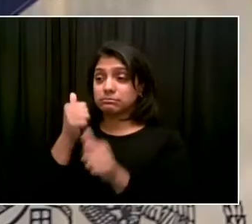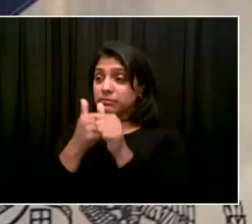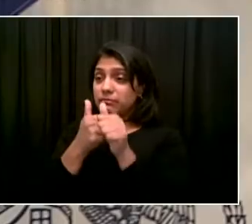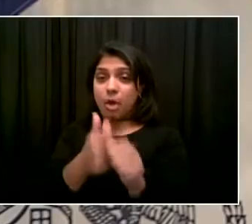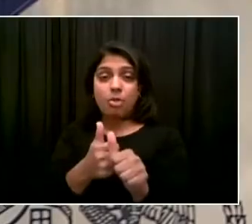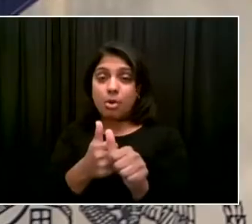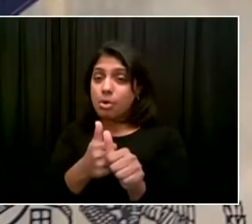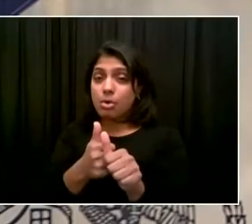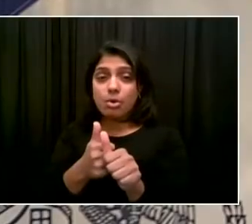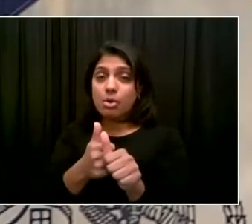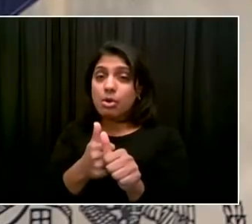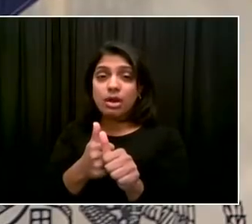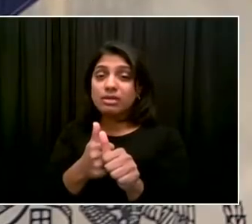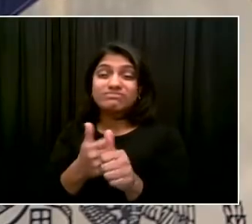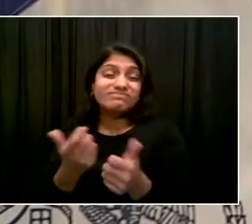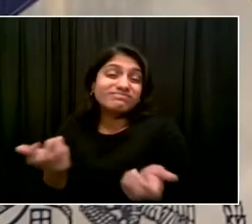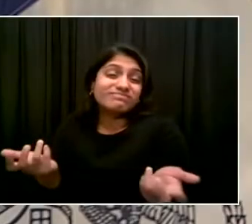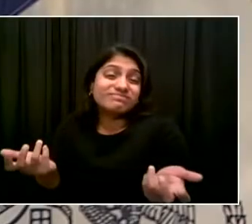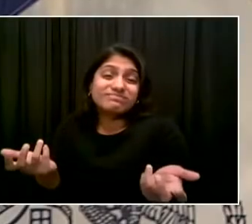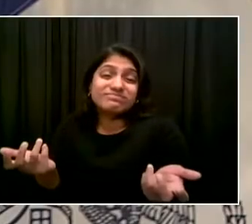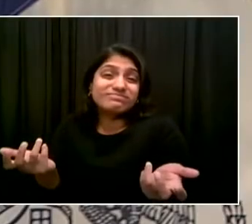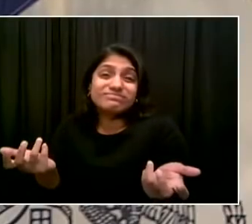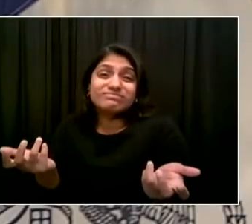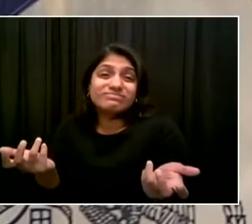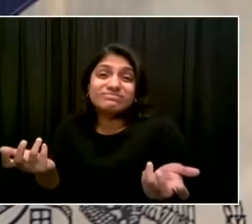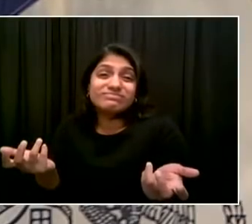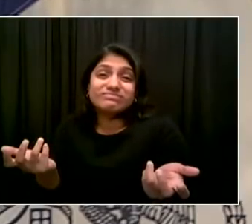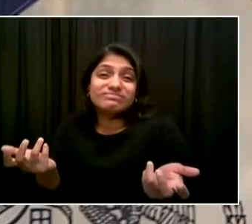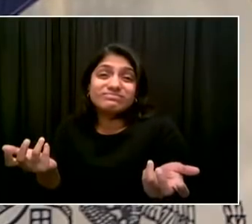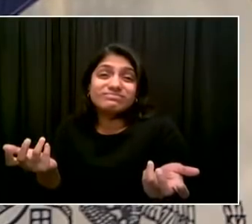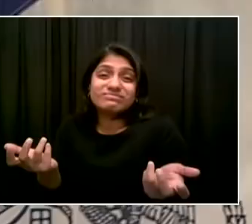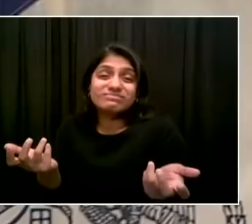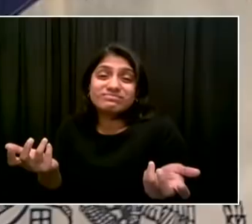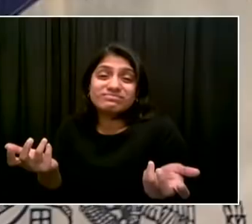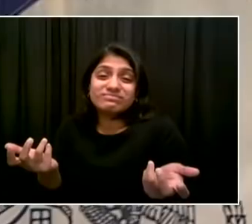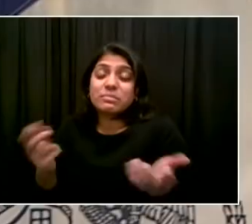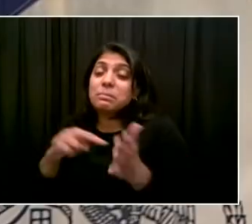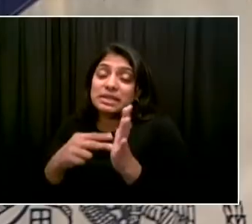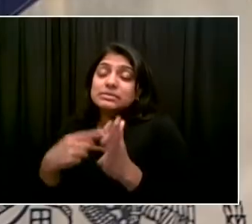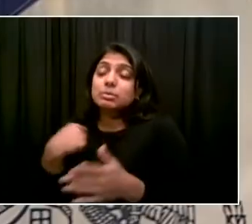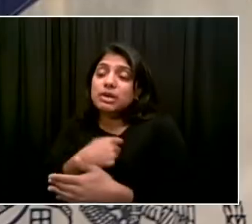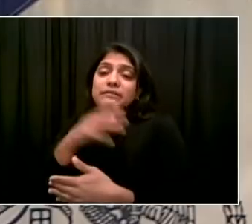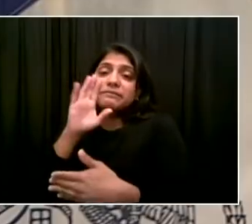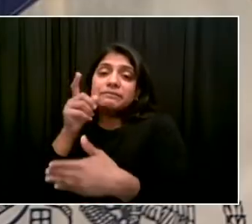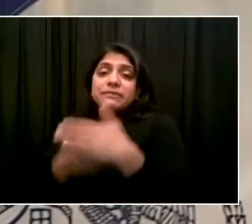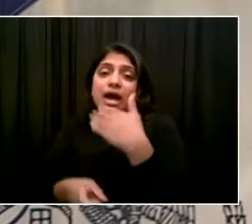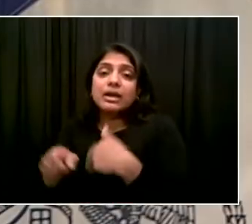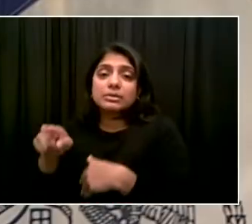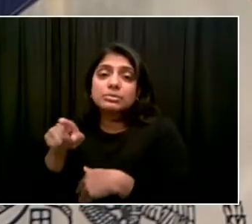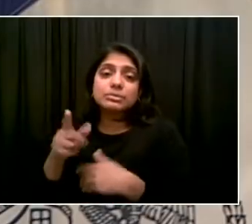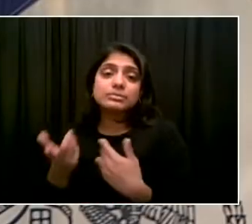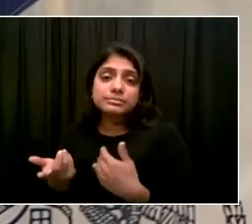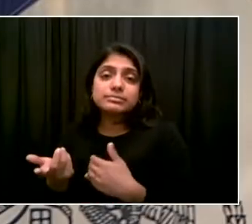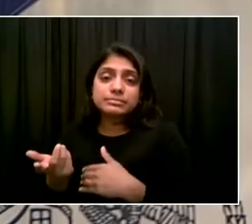UNWILLINGNESS TO FOLLOW THE LAW, WE THINK WE WILL BE IN THE SITUATION WHERE WE DON'T APPLY